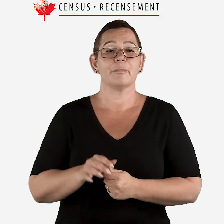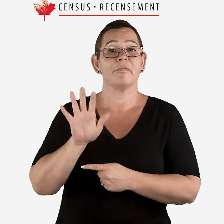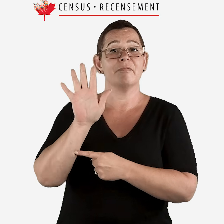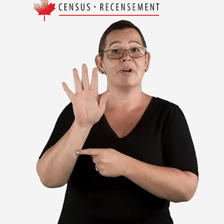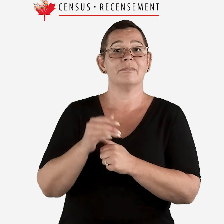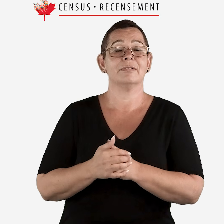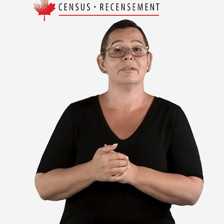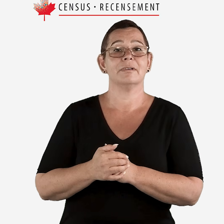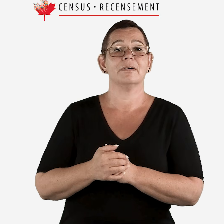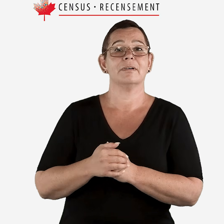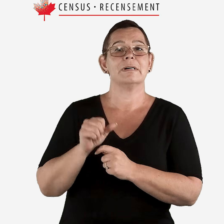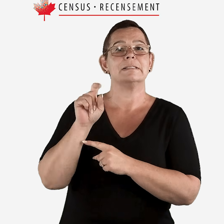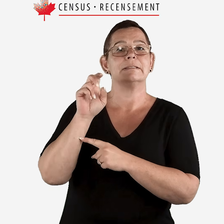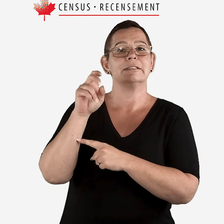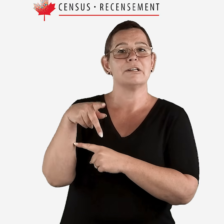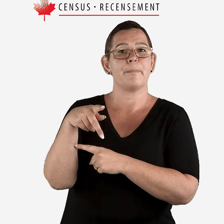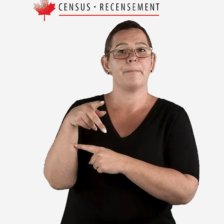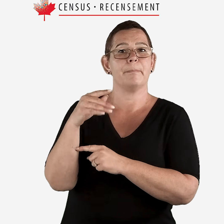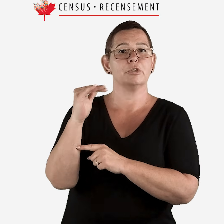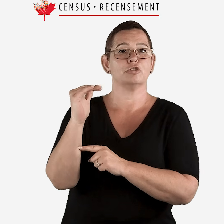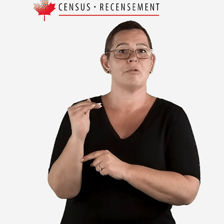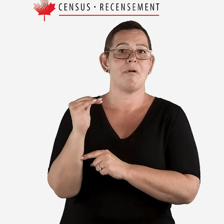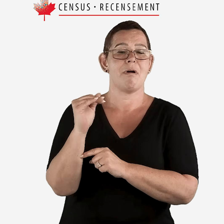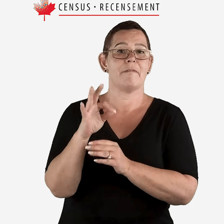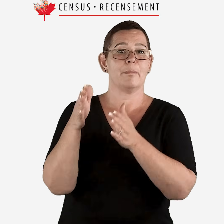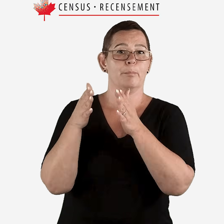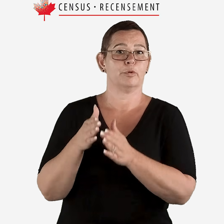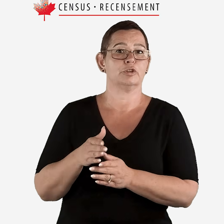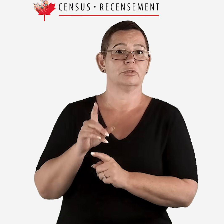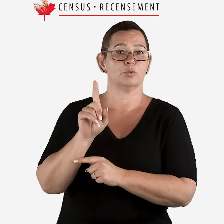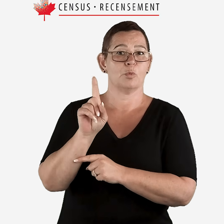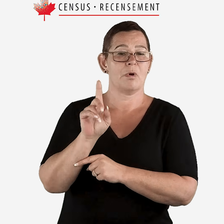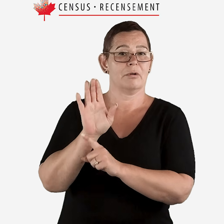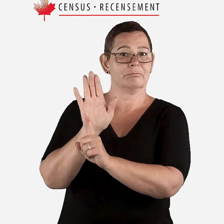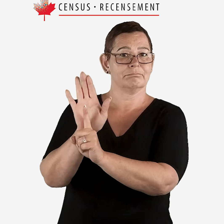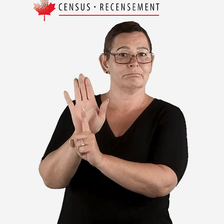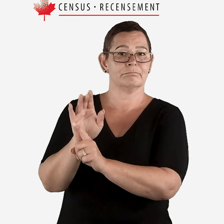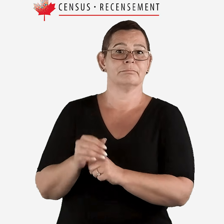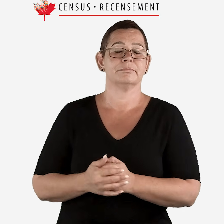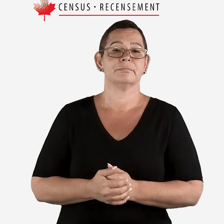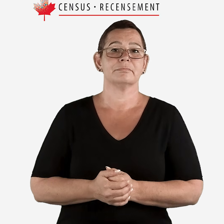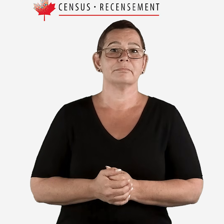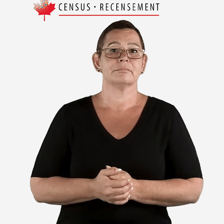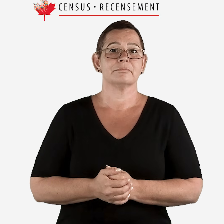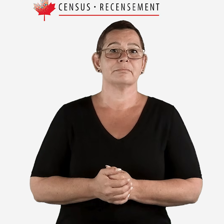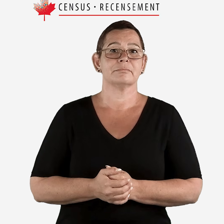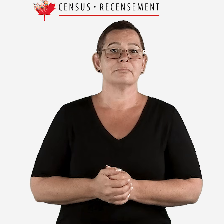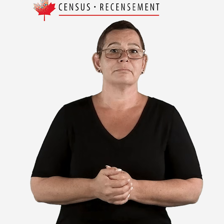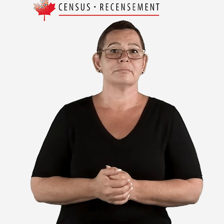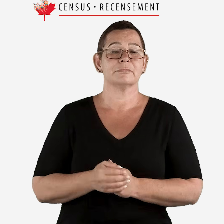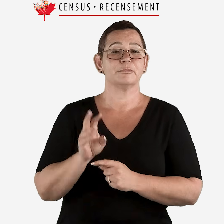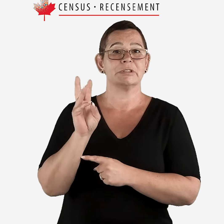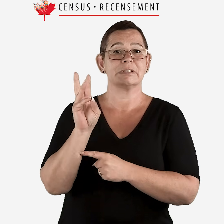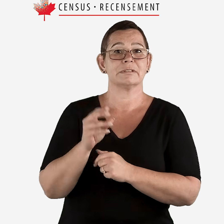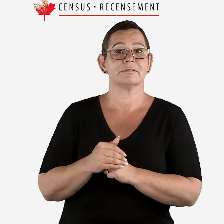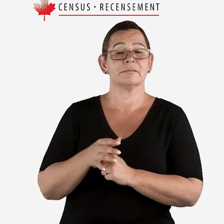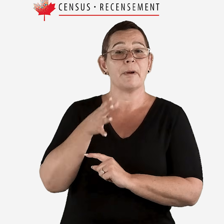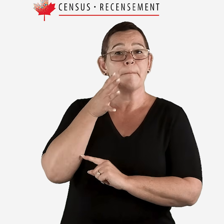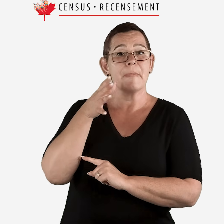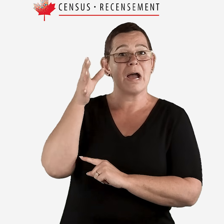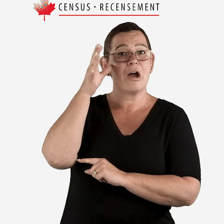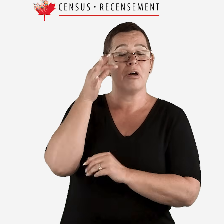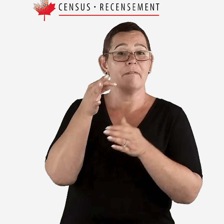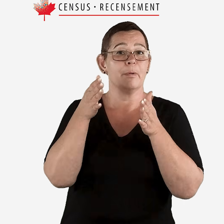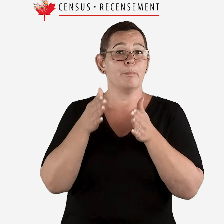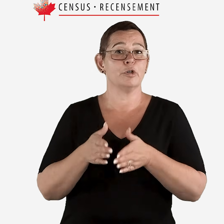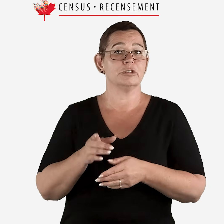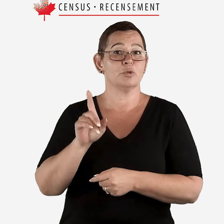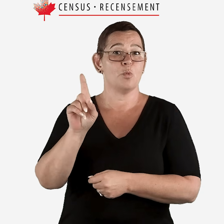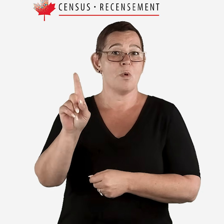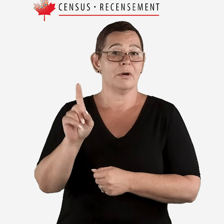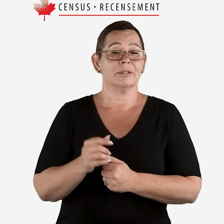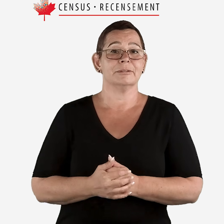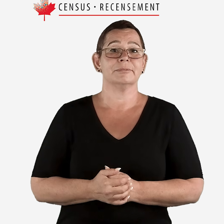Response option 5: Stepchild of Person 1 Response option 6: Parent of Person 1